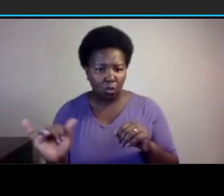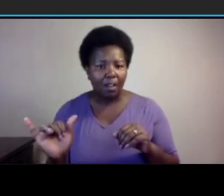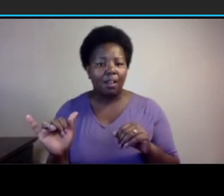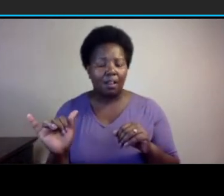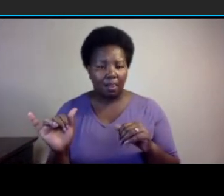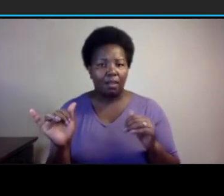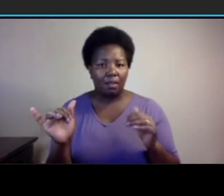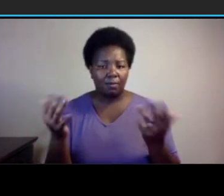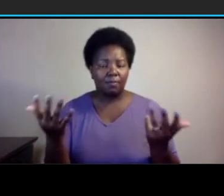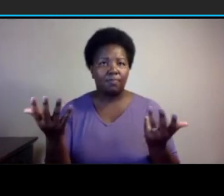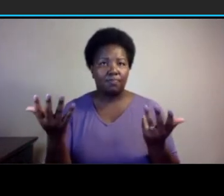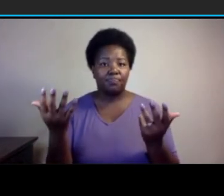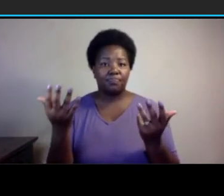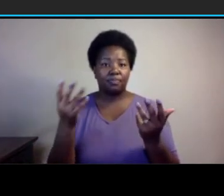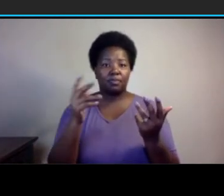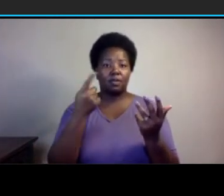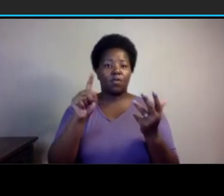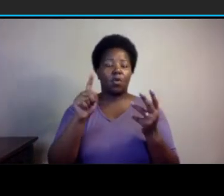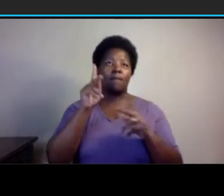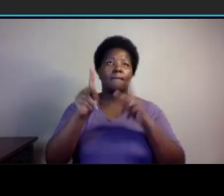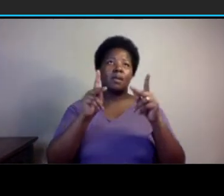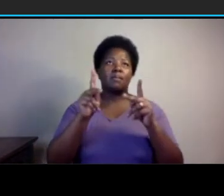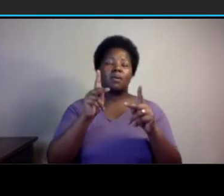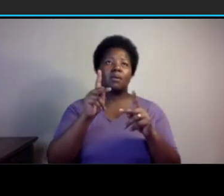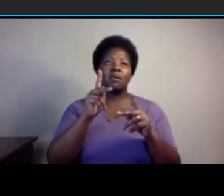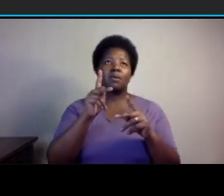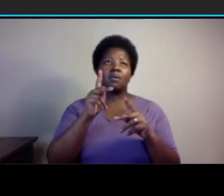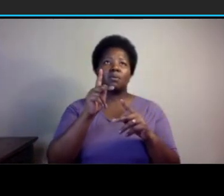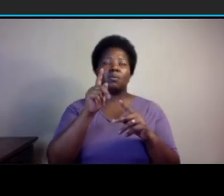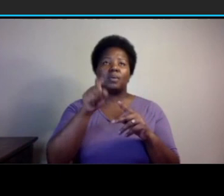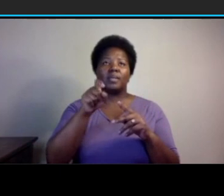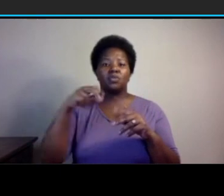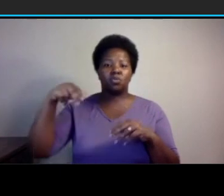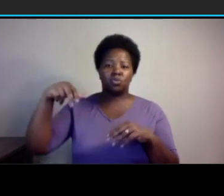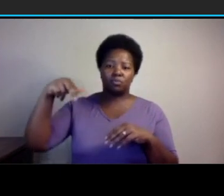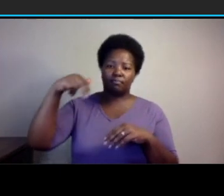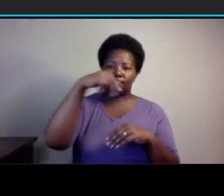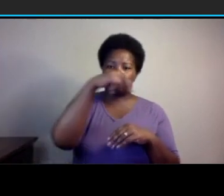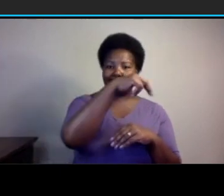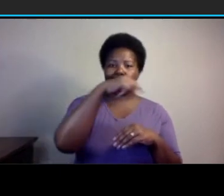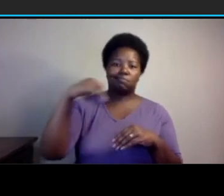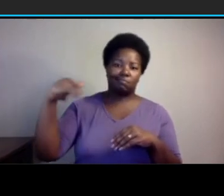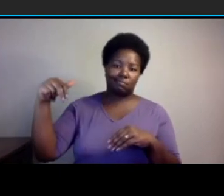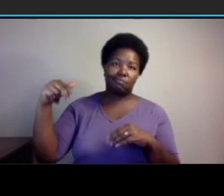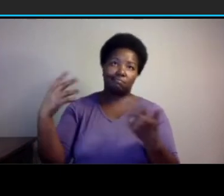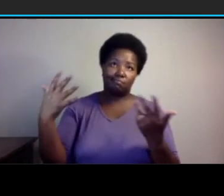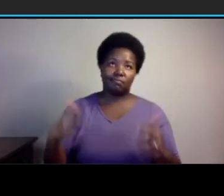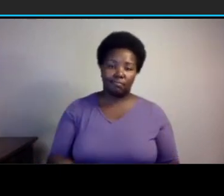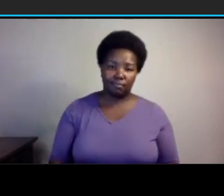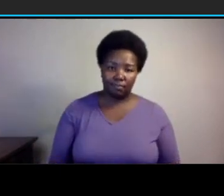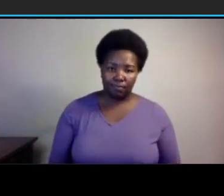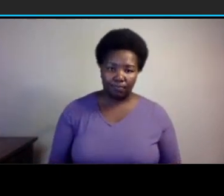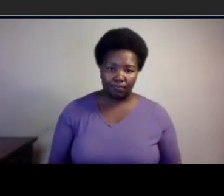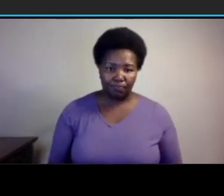you know people that uh you know they need to cross these intersections yeah you don't have to